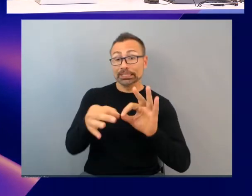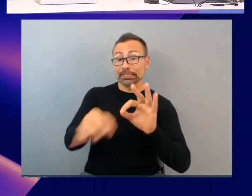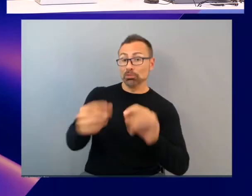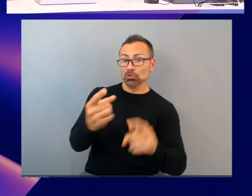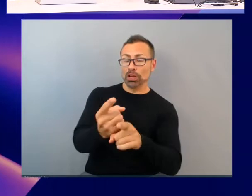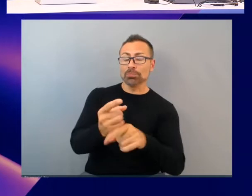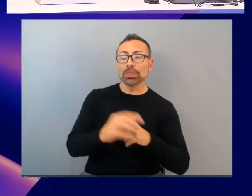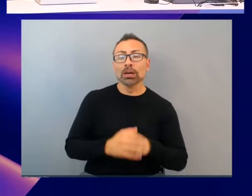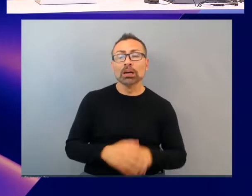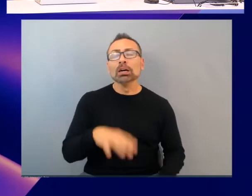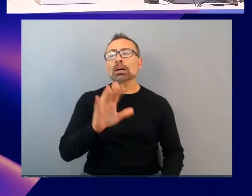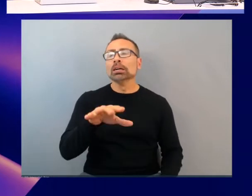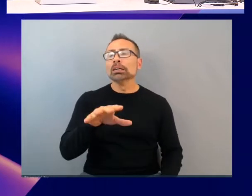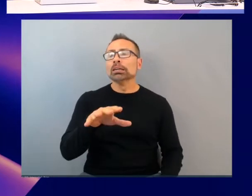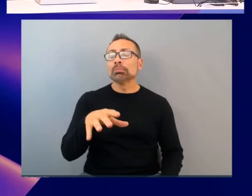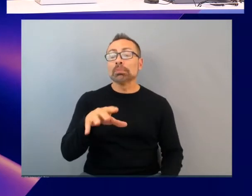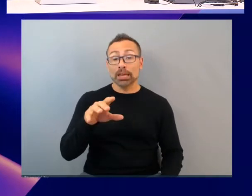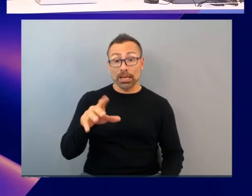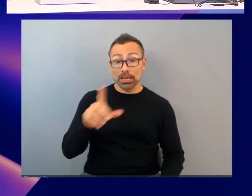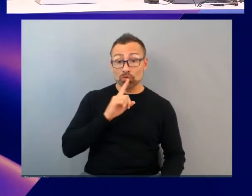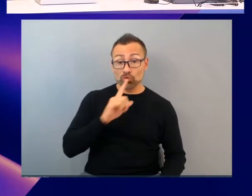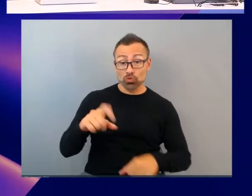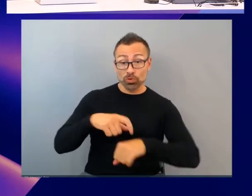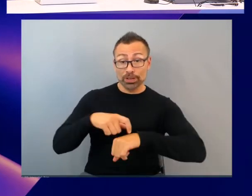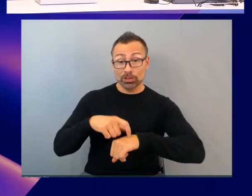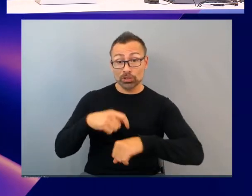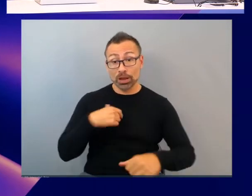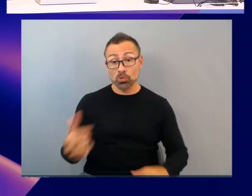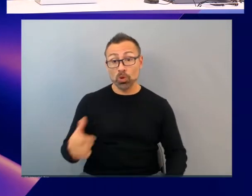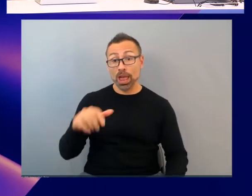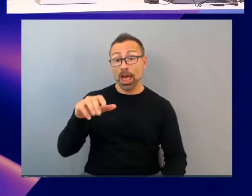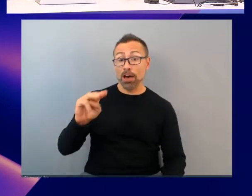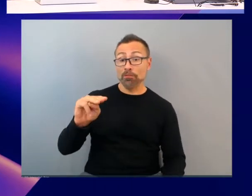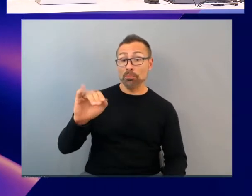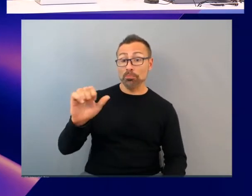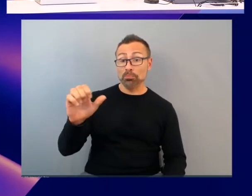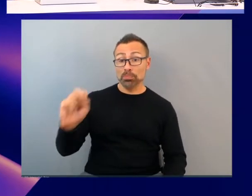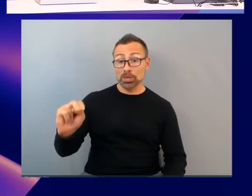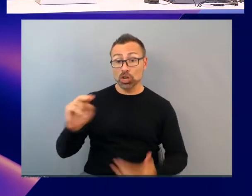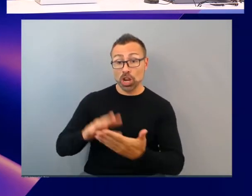And then real-time machine learning, right, that is where we are gonna do the real-time personalization, right,